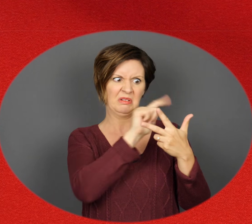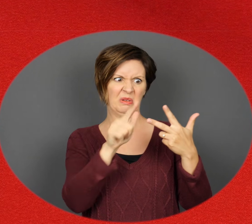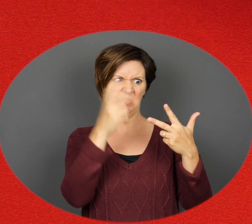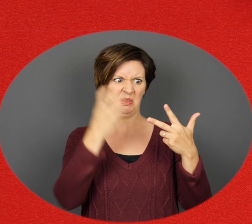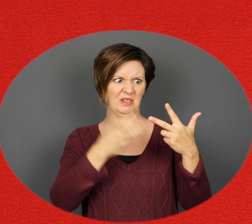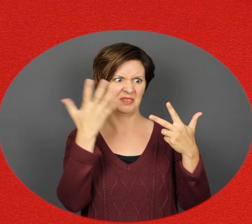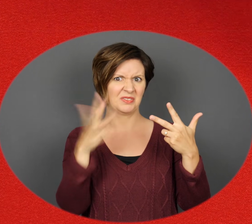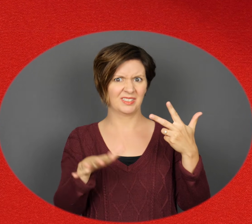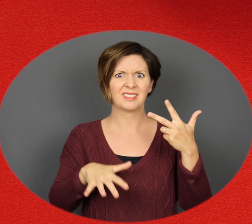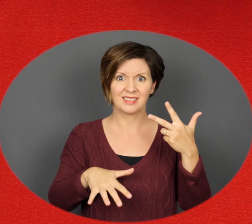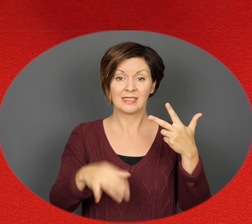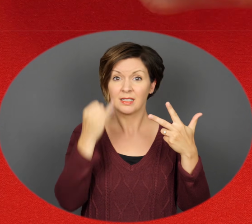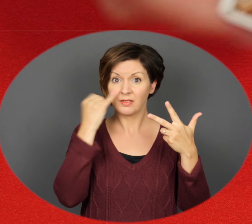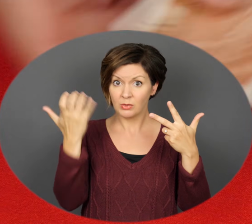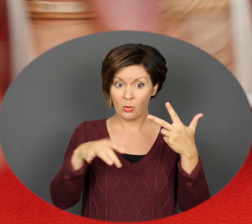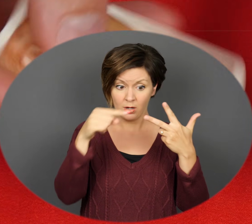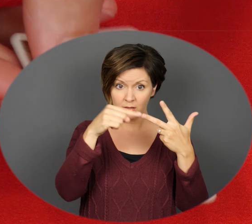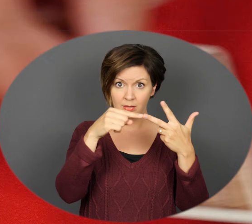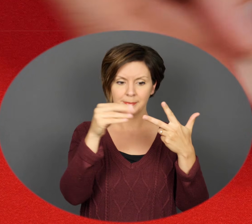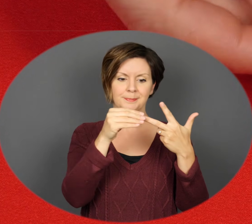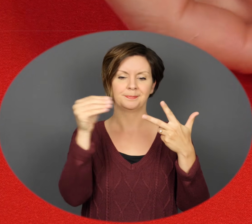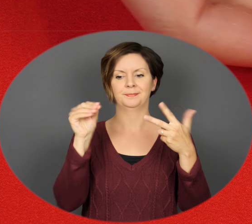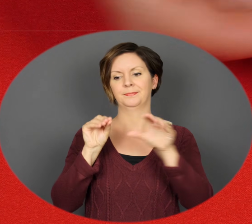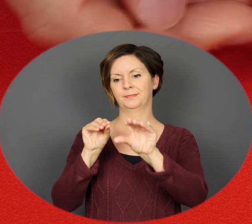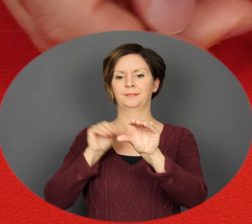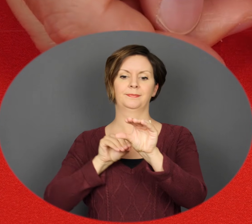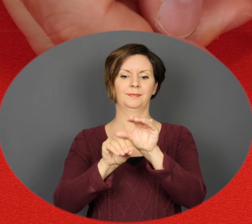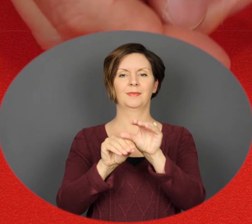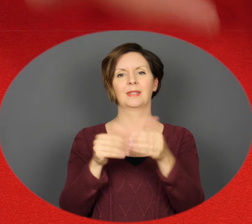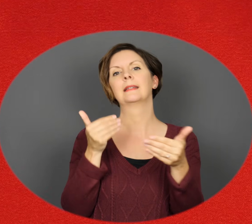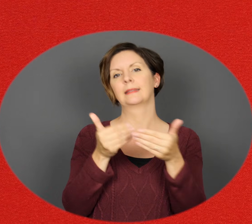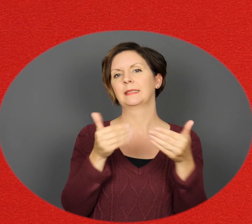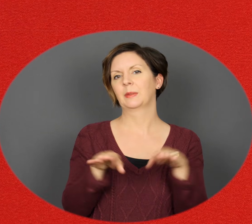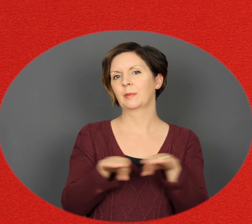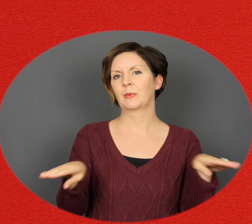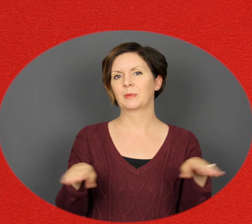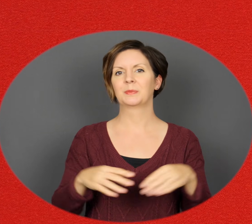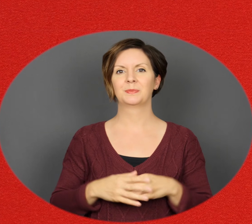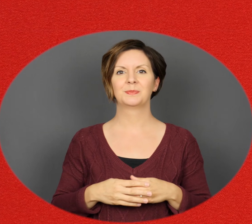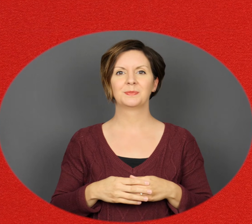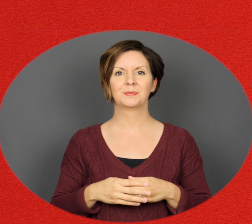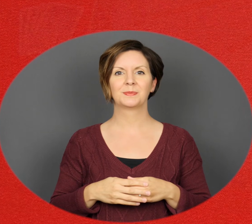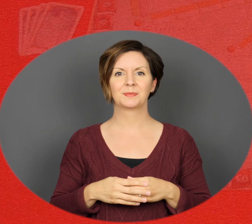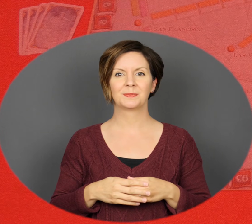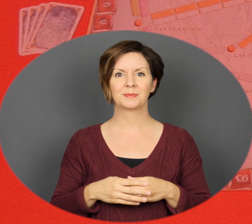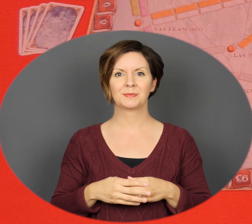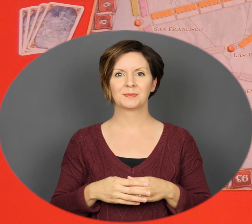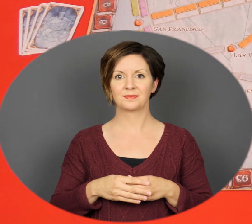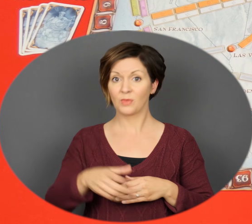Either way any card you discard is then placed on the bottom of the deck, which is then set by the board.